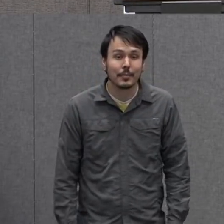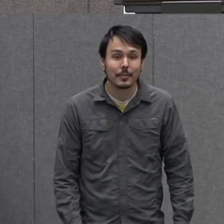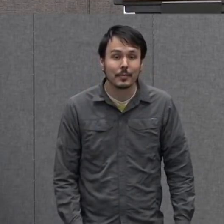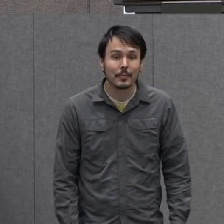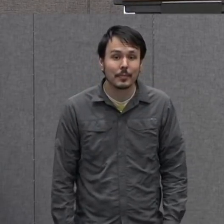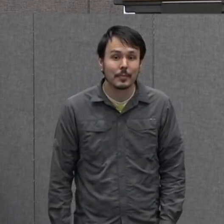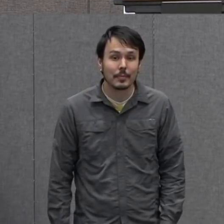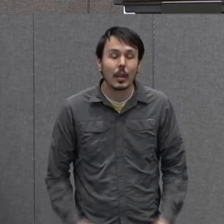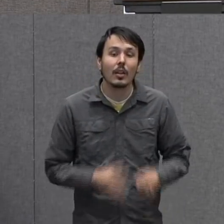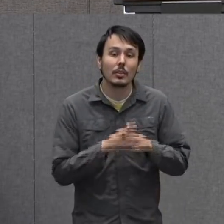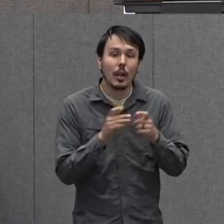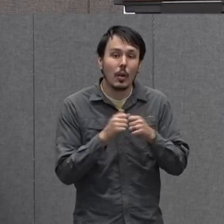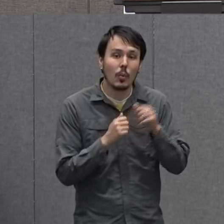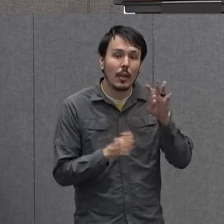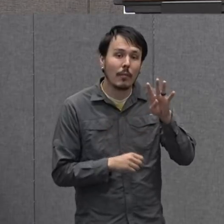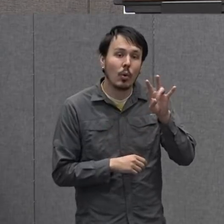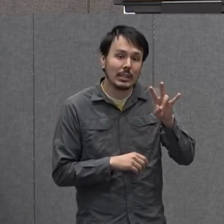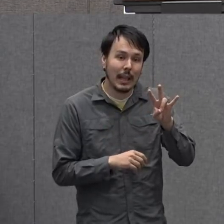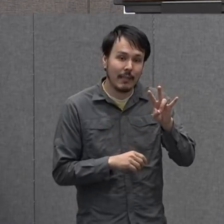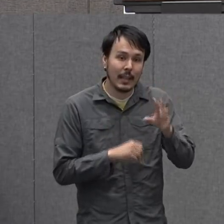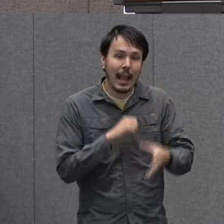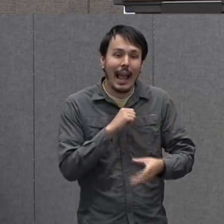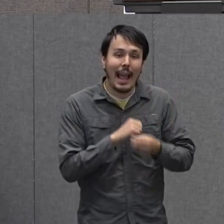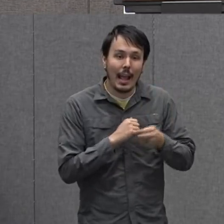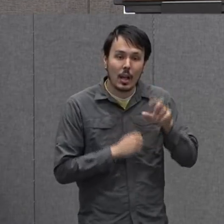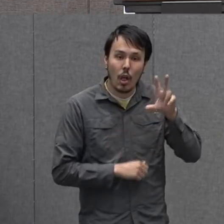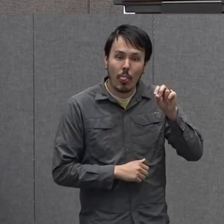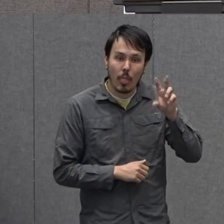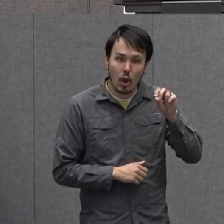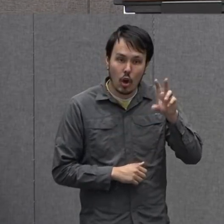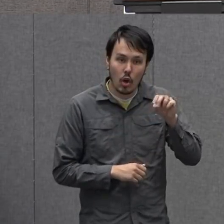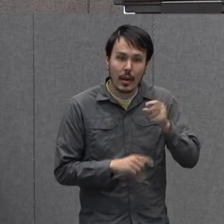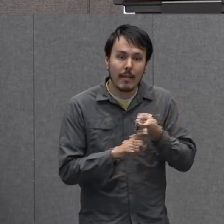Starting with the 47, adding that 30, from the 35,